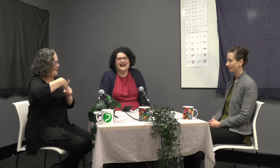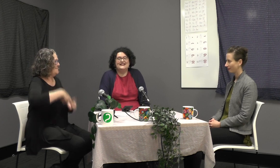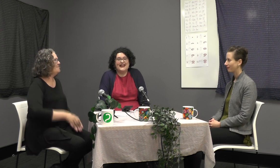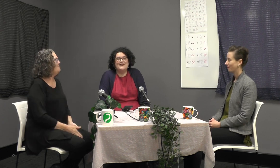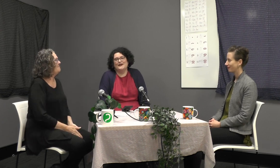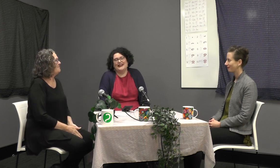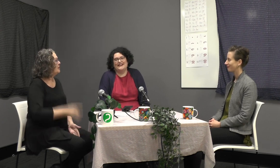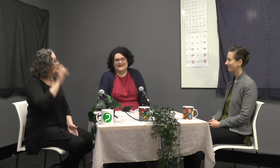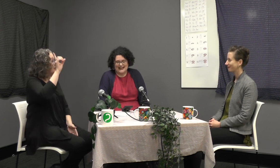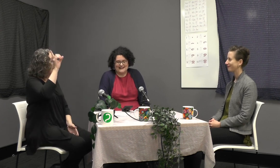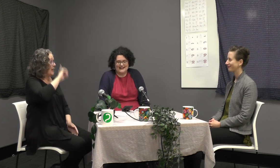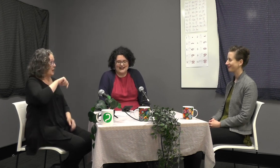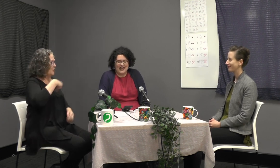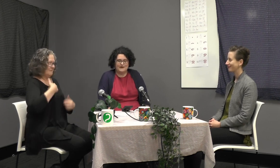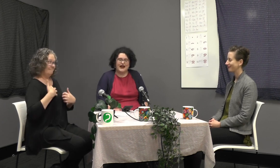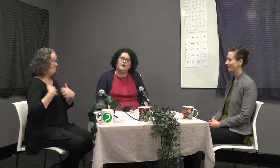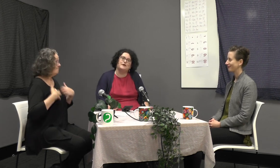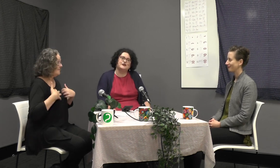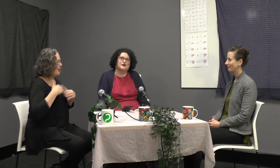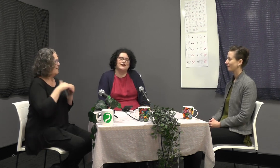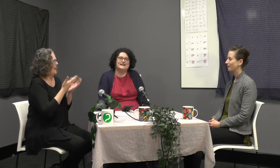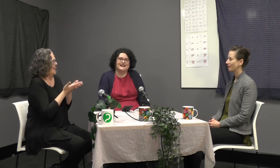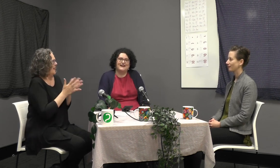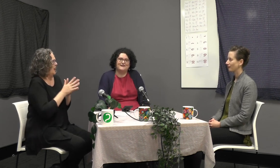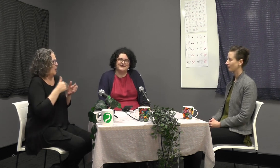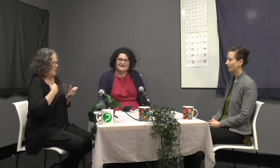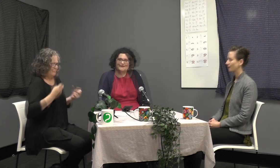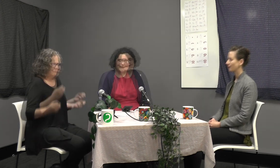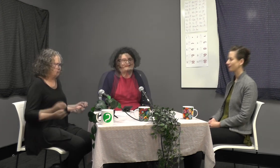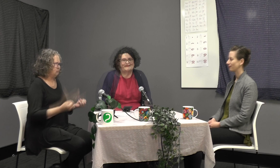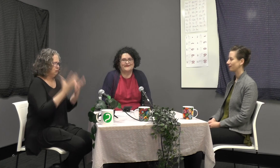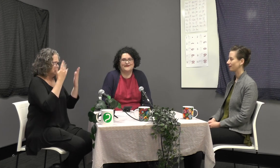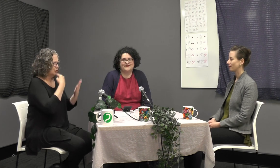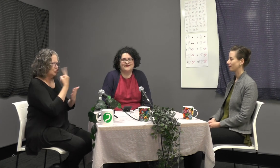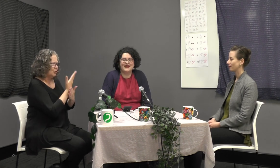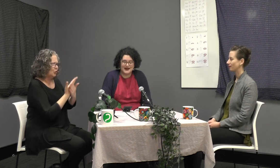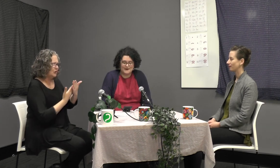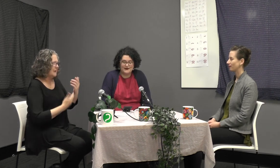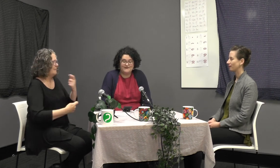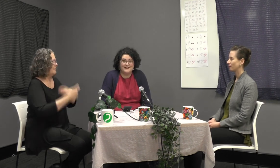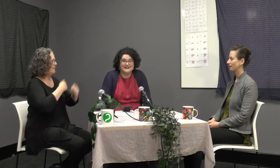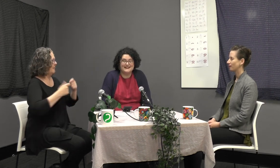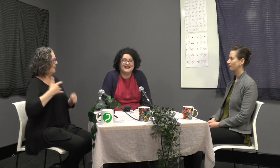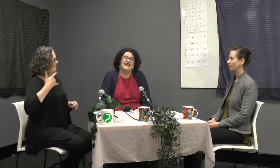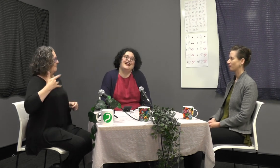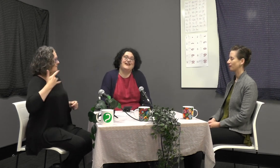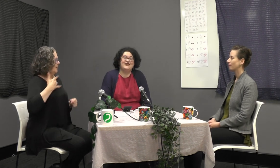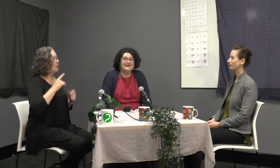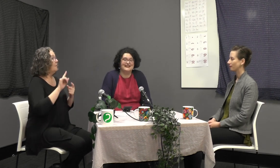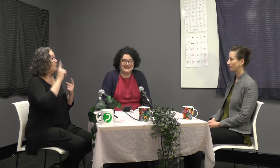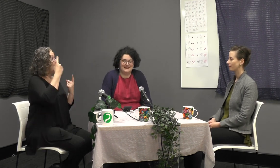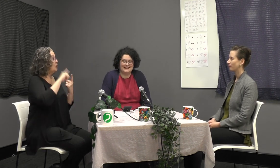Today, we’re getting enthusiastic about how we bring stories to life.